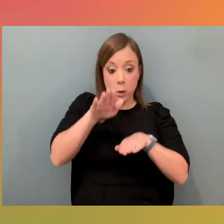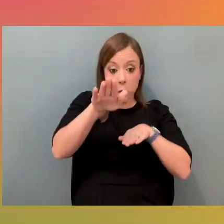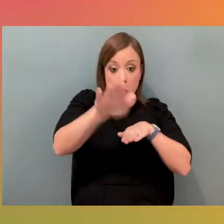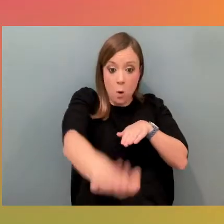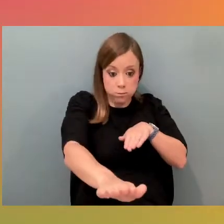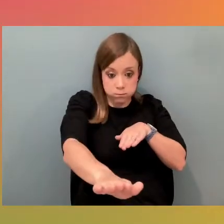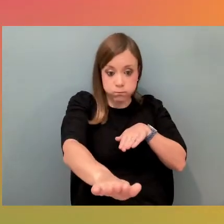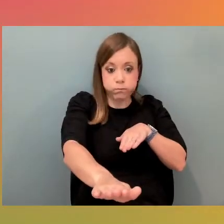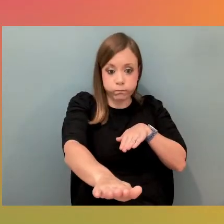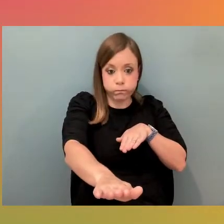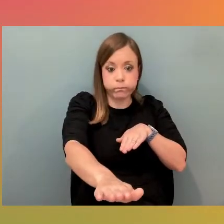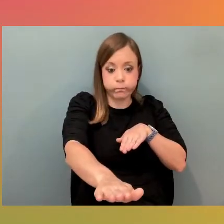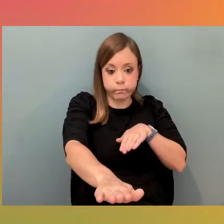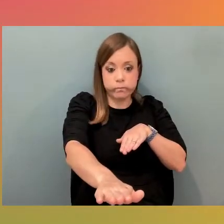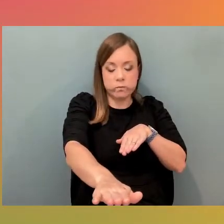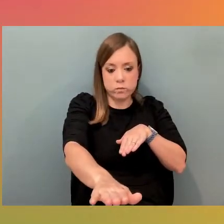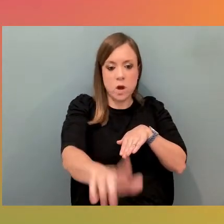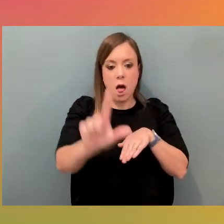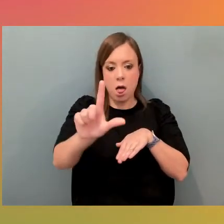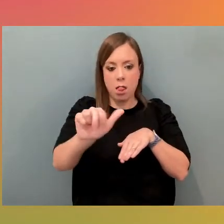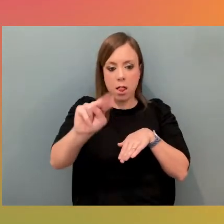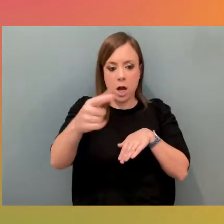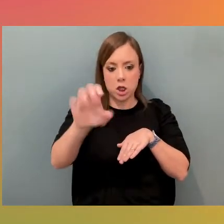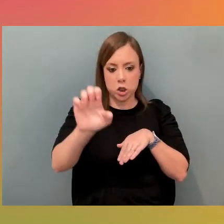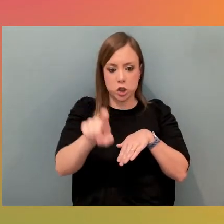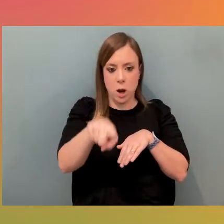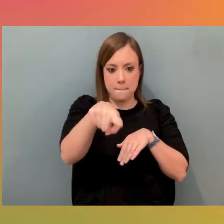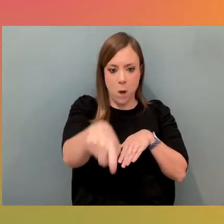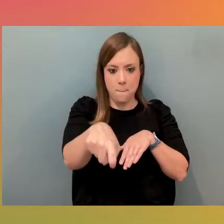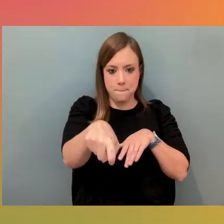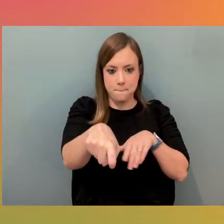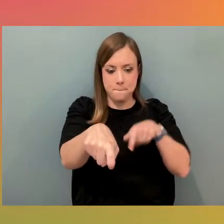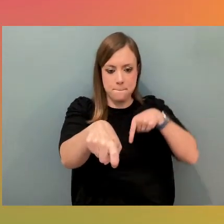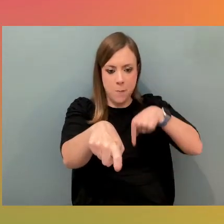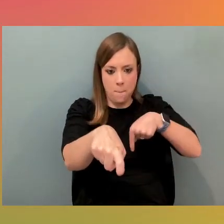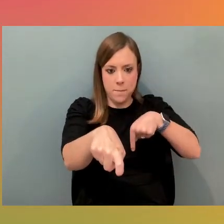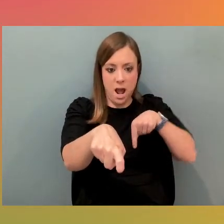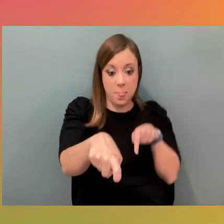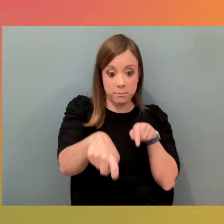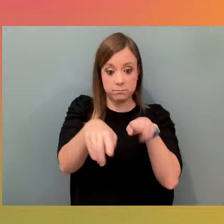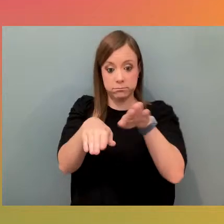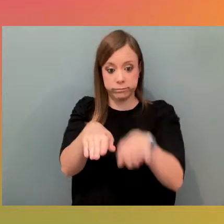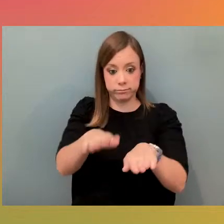AS YOU EXHALE, STEP OR PLACE THE RIGHT FOOT ALL THE WAY BACK